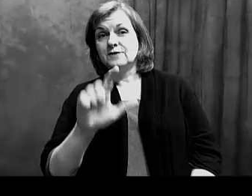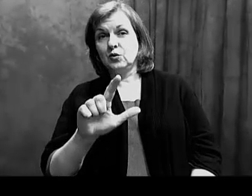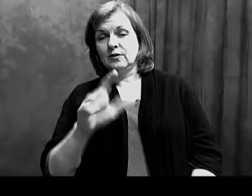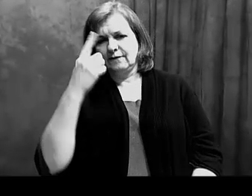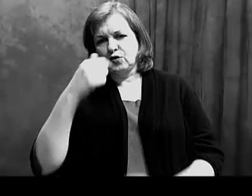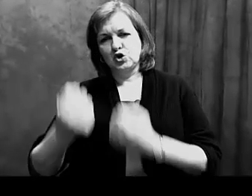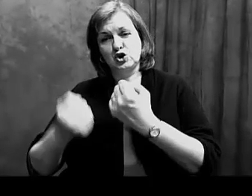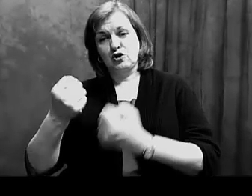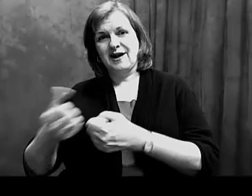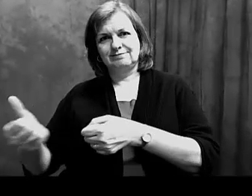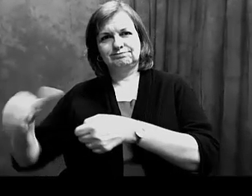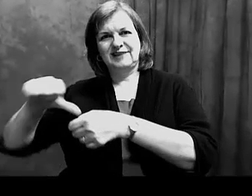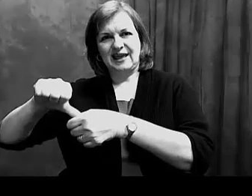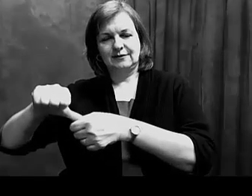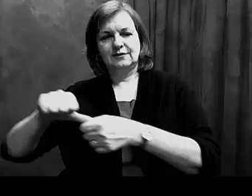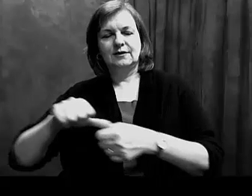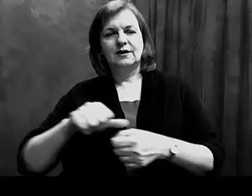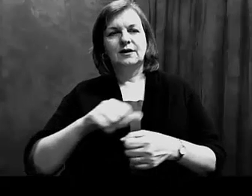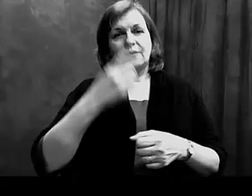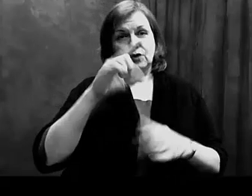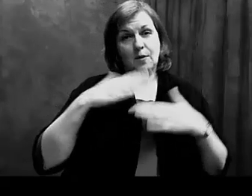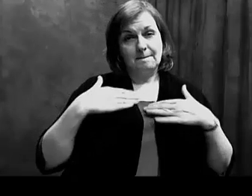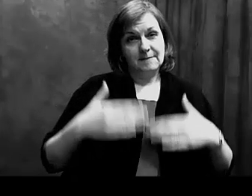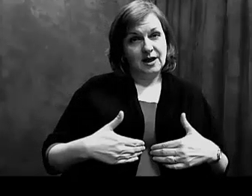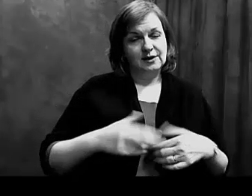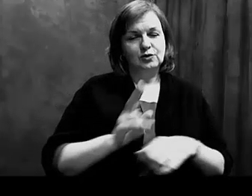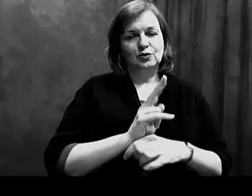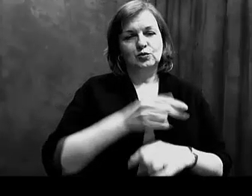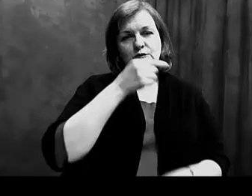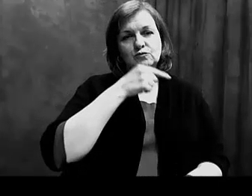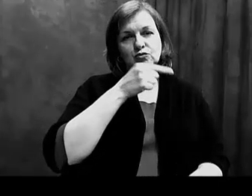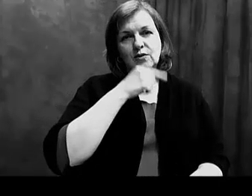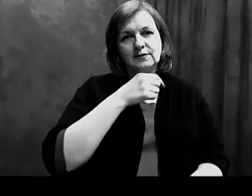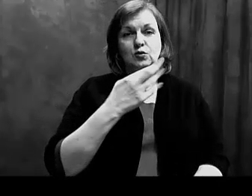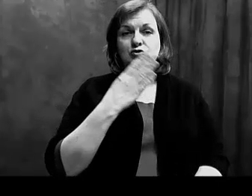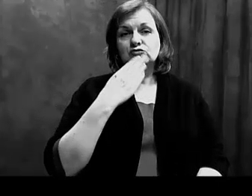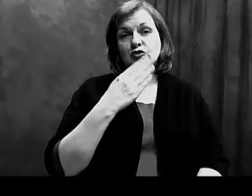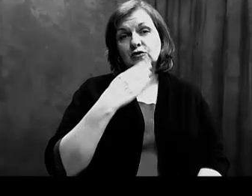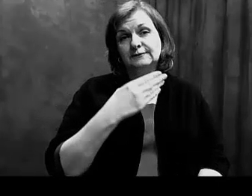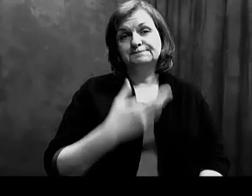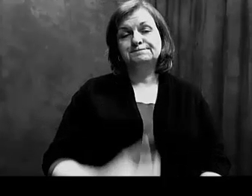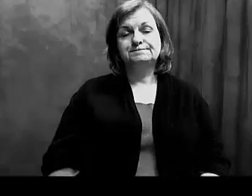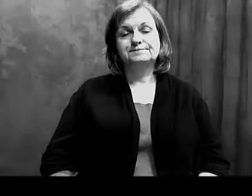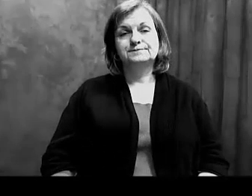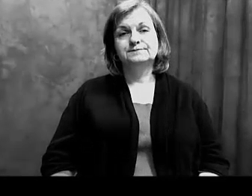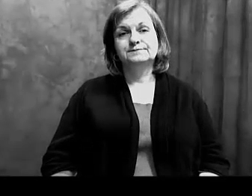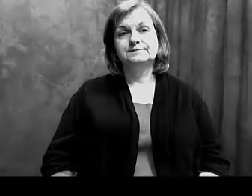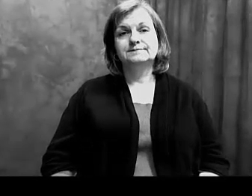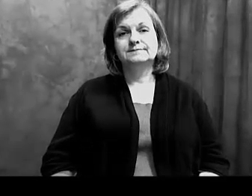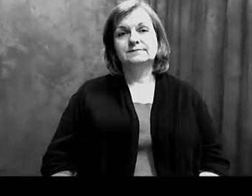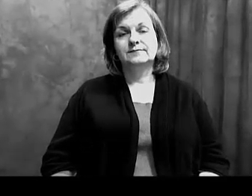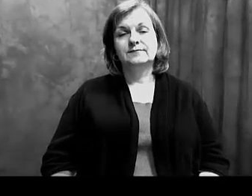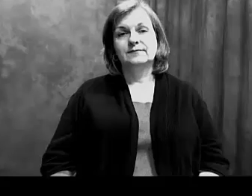sort -- gasoline for your car, glucose or sugars for you